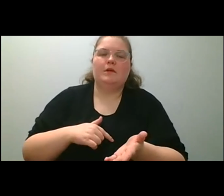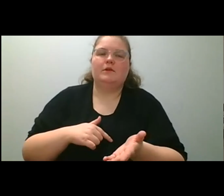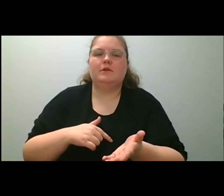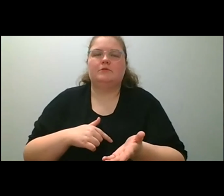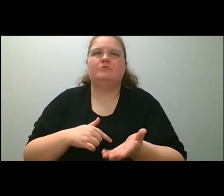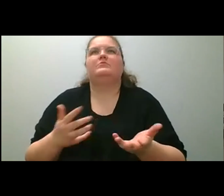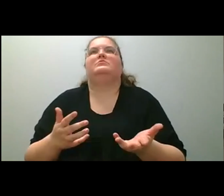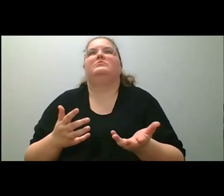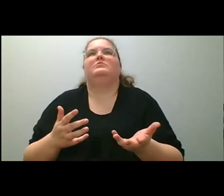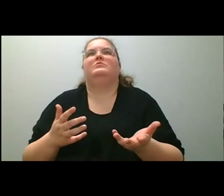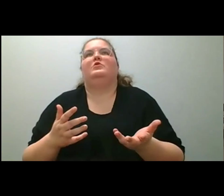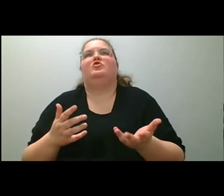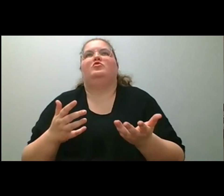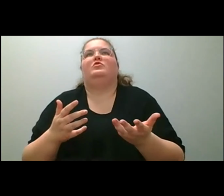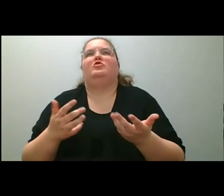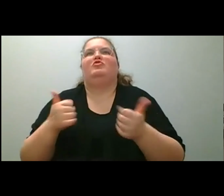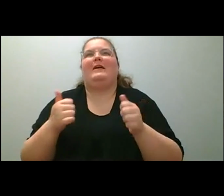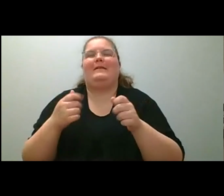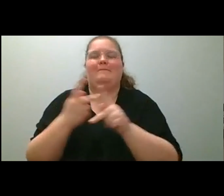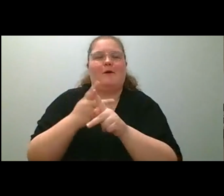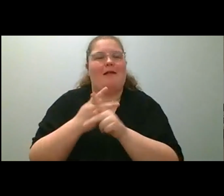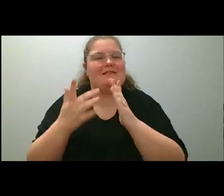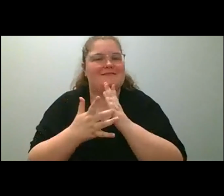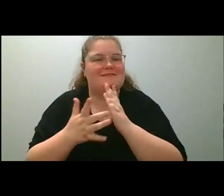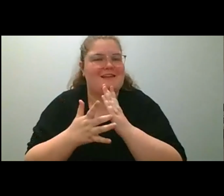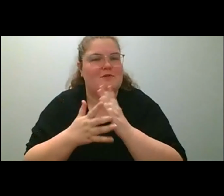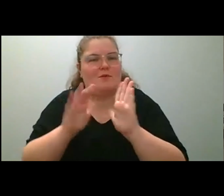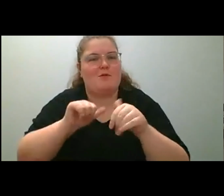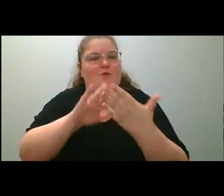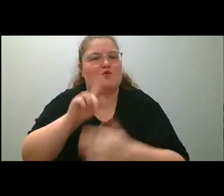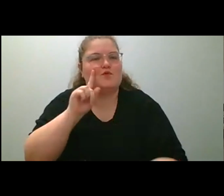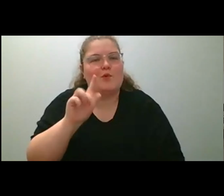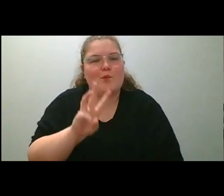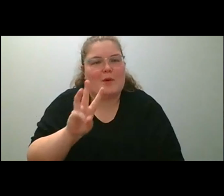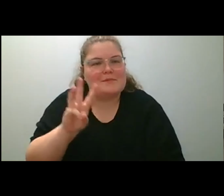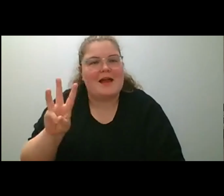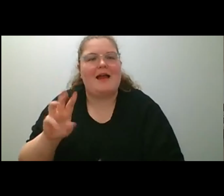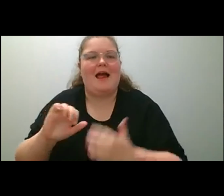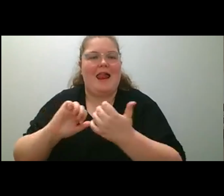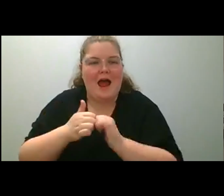how to do manage the technical side of that content and the implementation on the website,